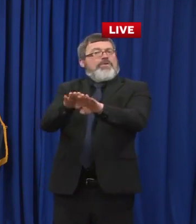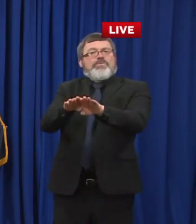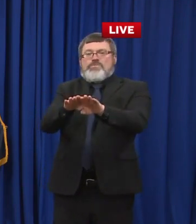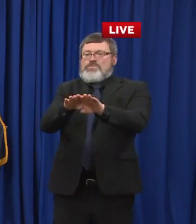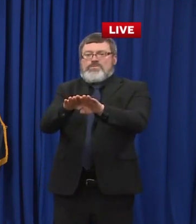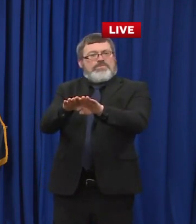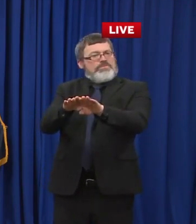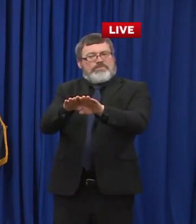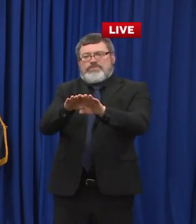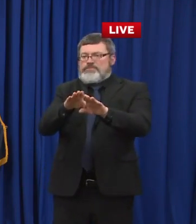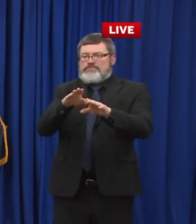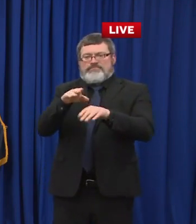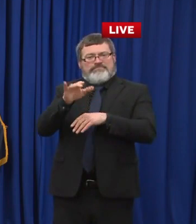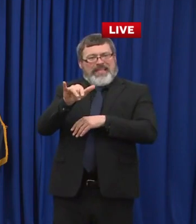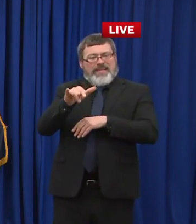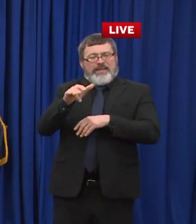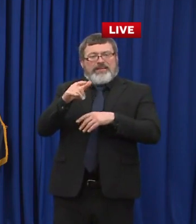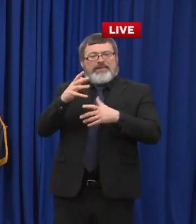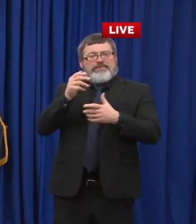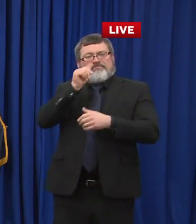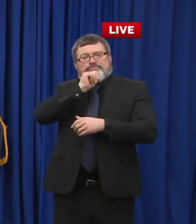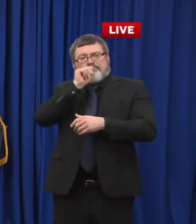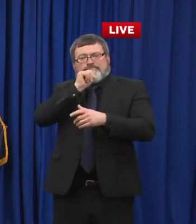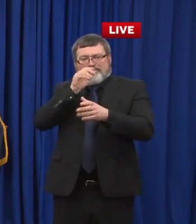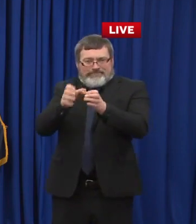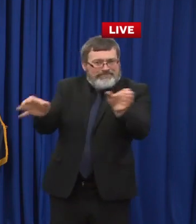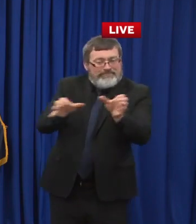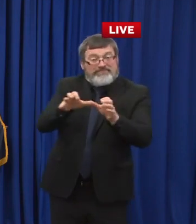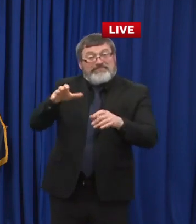WE HAVE NO NEW OUTBREAKS CLOSED TO ANNOUNCE.